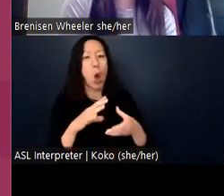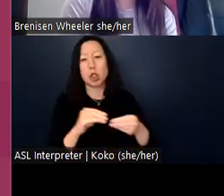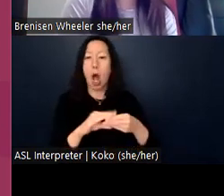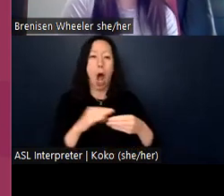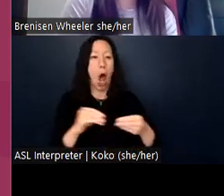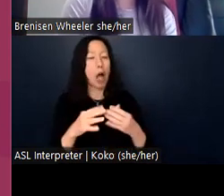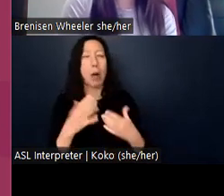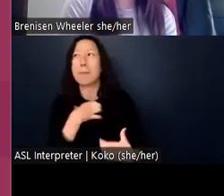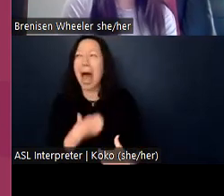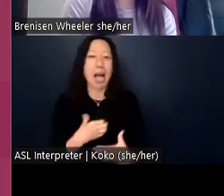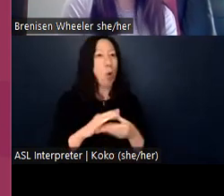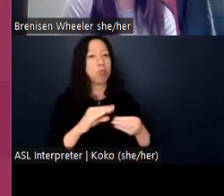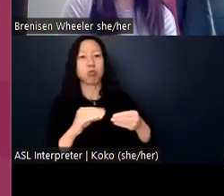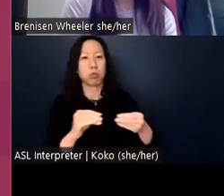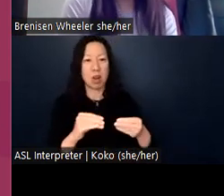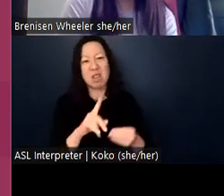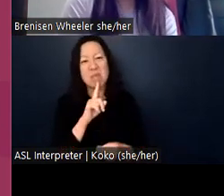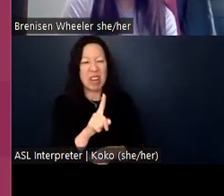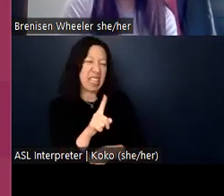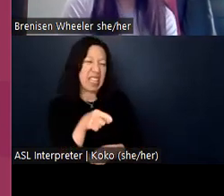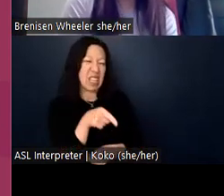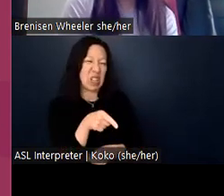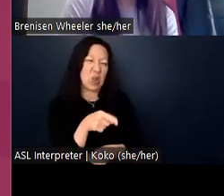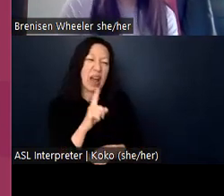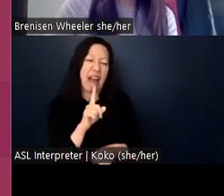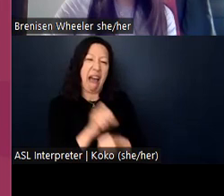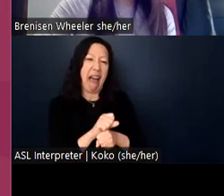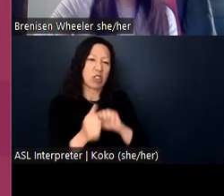reveals how them you are. 12:26:39 That's why you need so the goal of